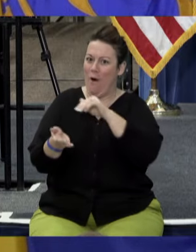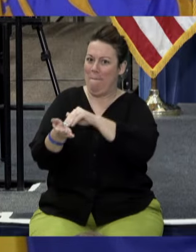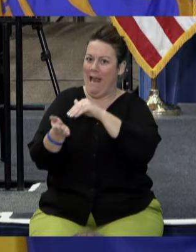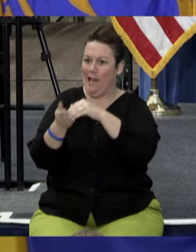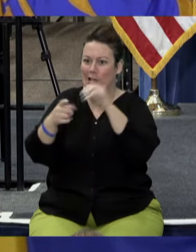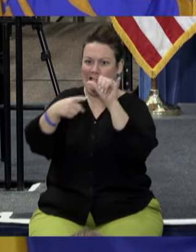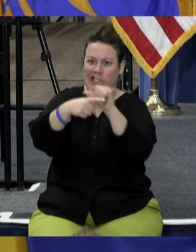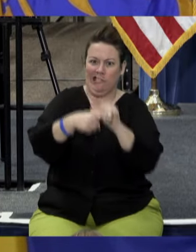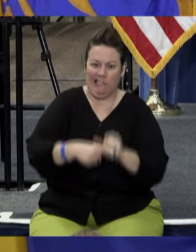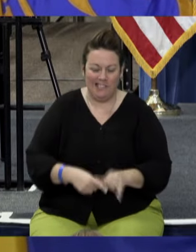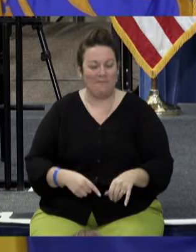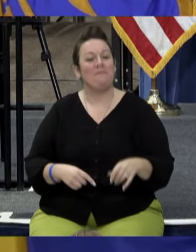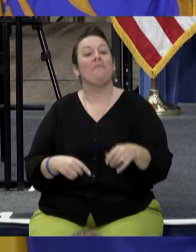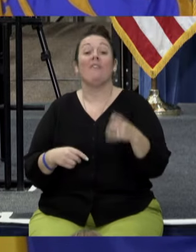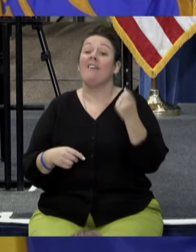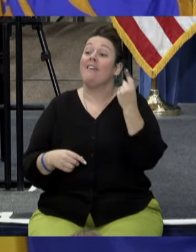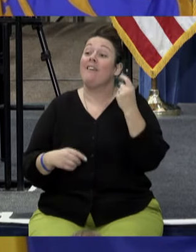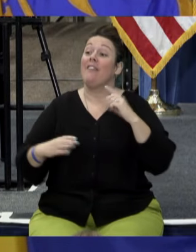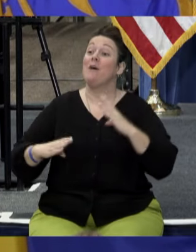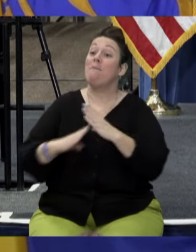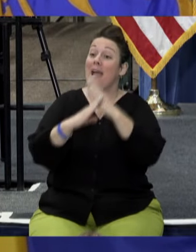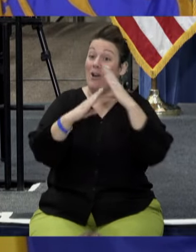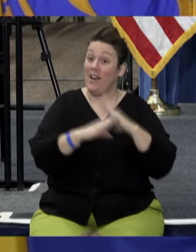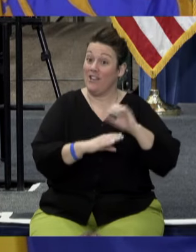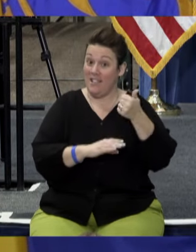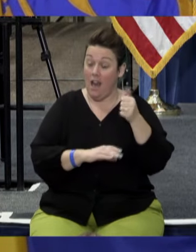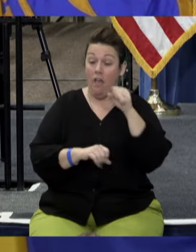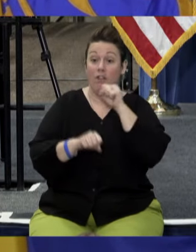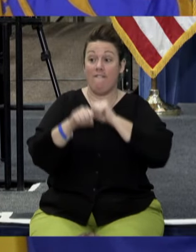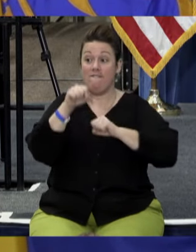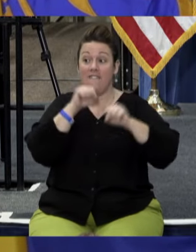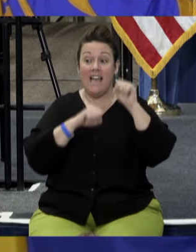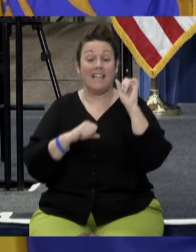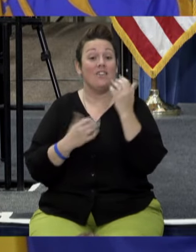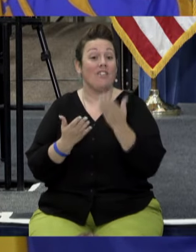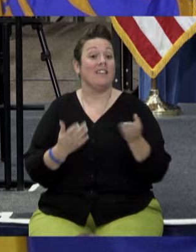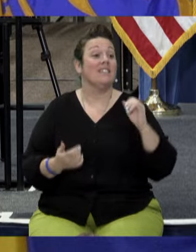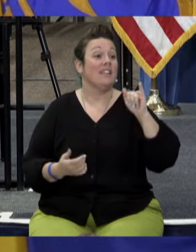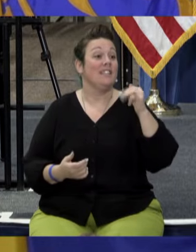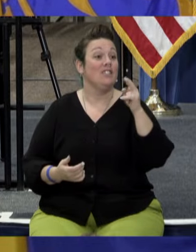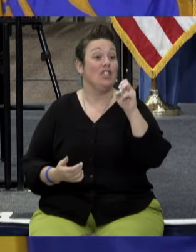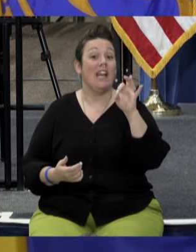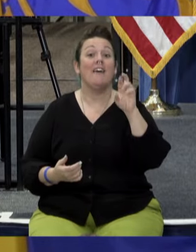Now, the barriers that others face are also things like Jennifer, who's in one of my support groups.